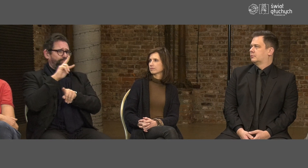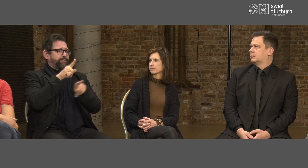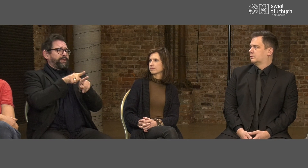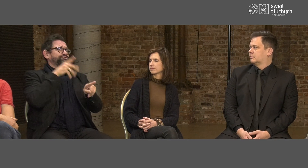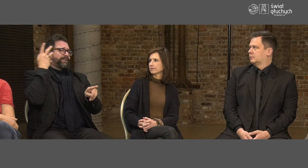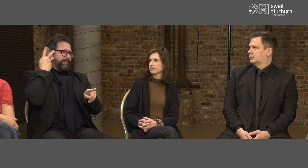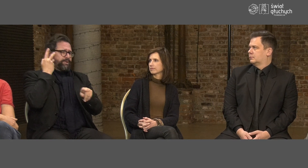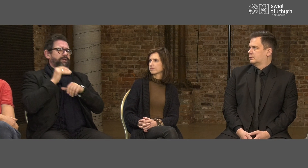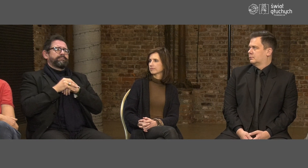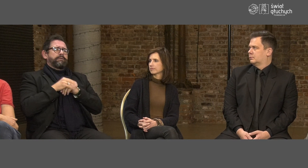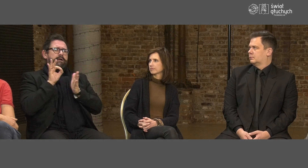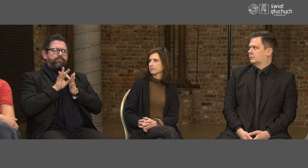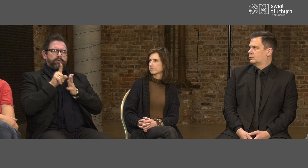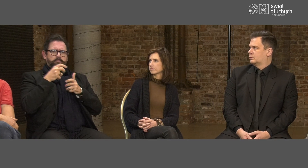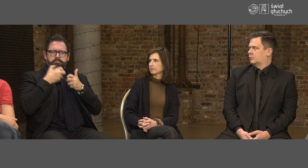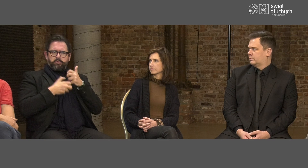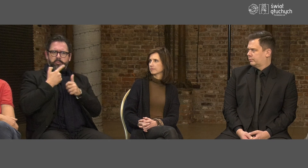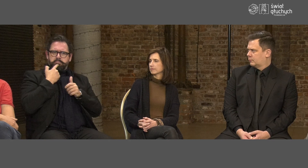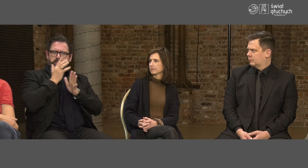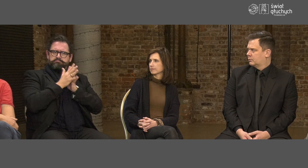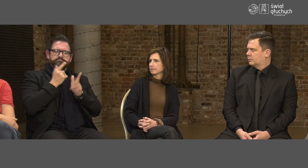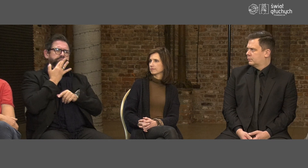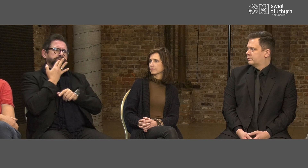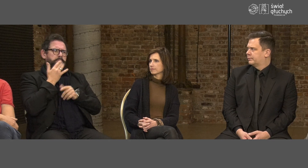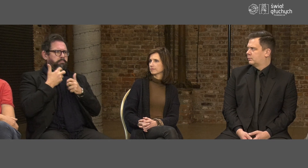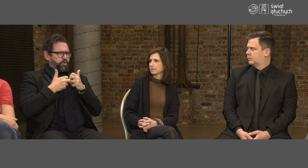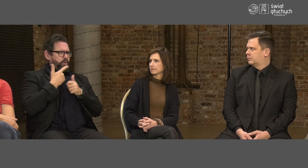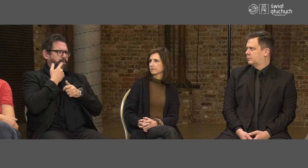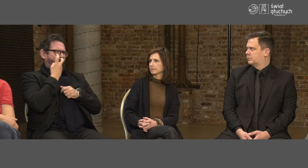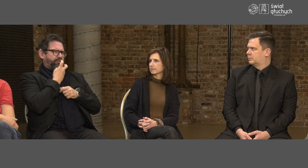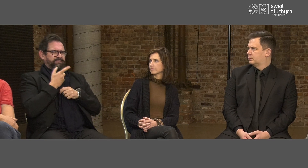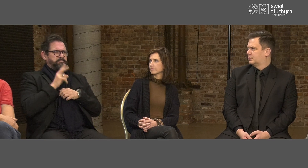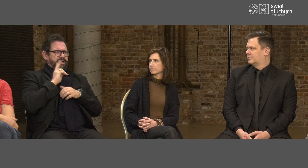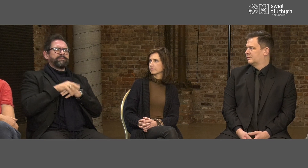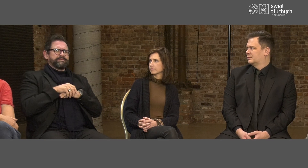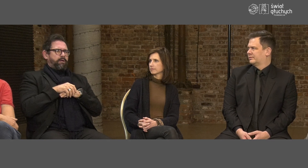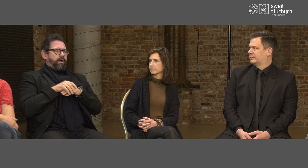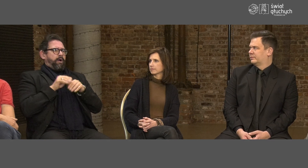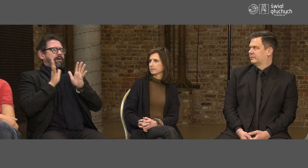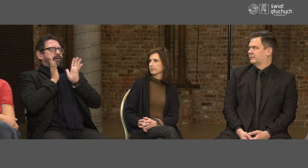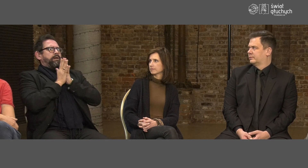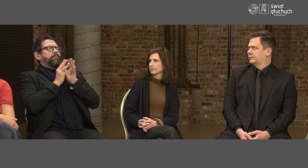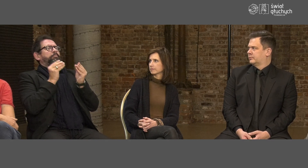Her friends also have implants, but the daughter has a problem with clear speech. The mother says: